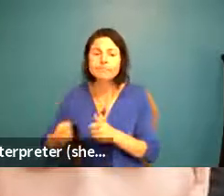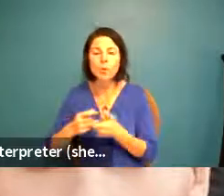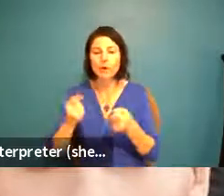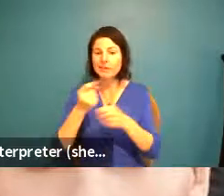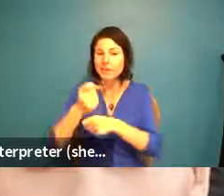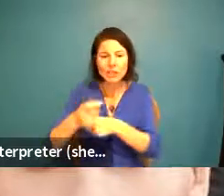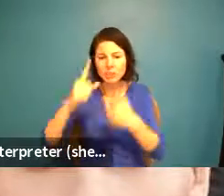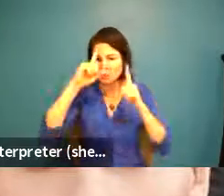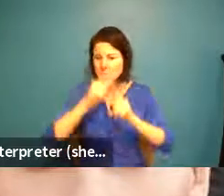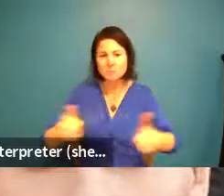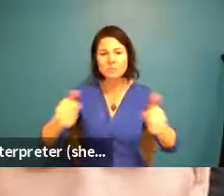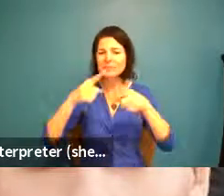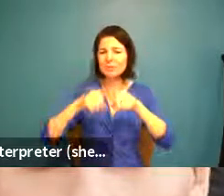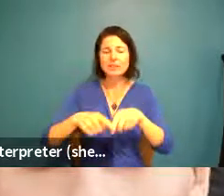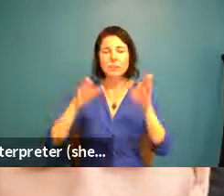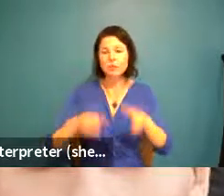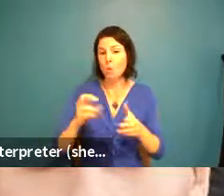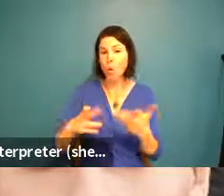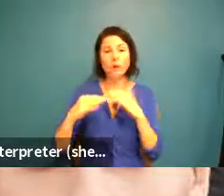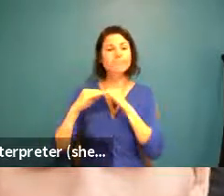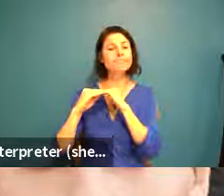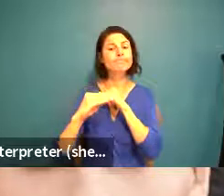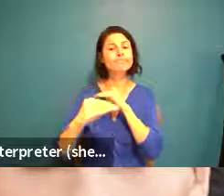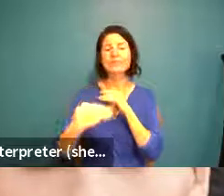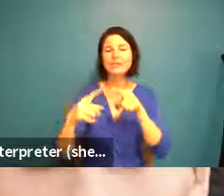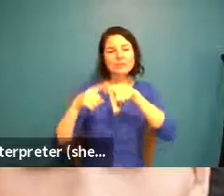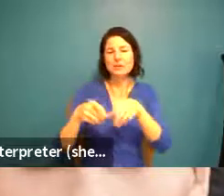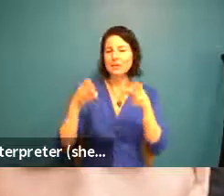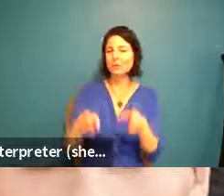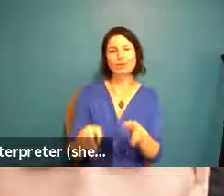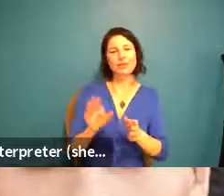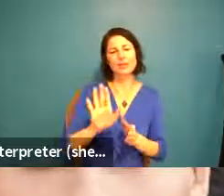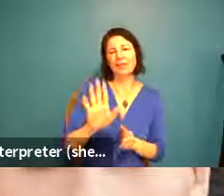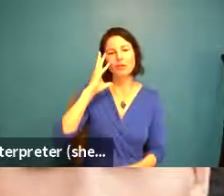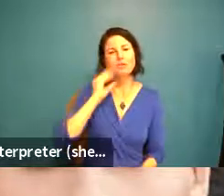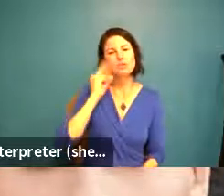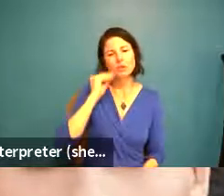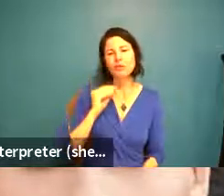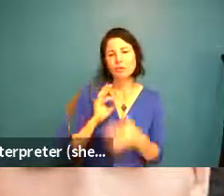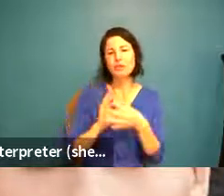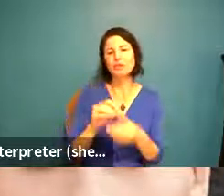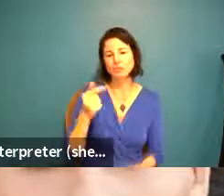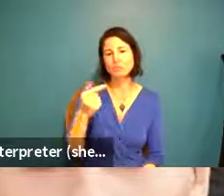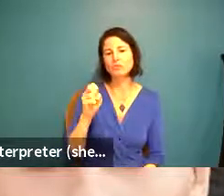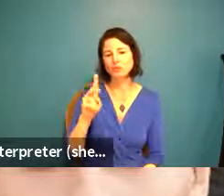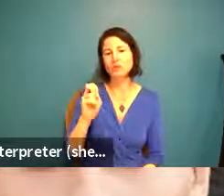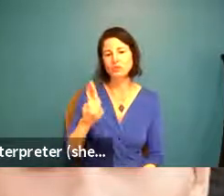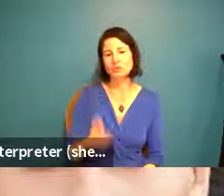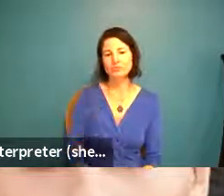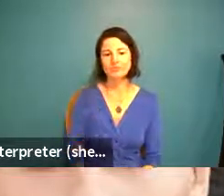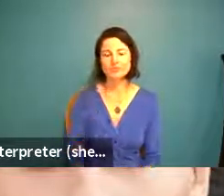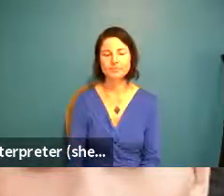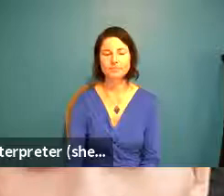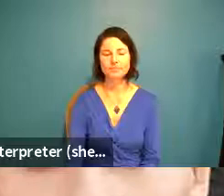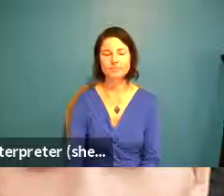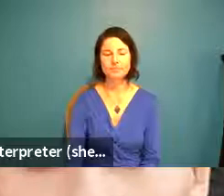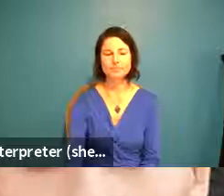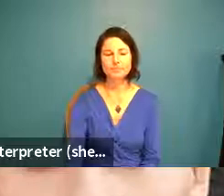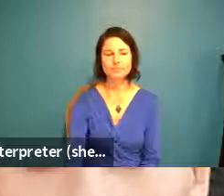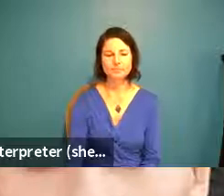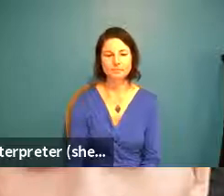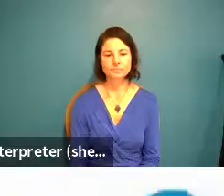you know, sometimes it's steady. It all really depends on the individual and their own experience with gender. There's also a